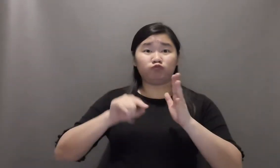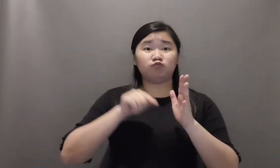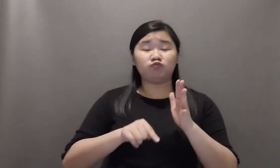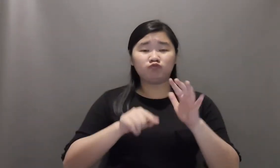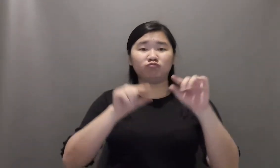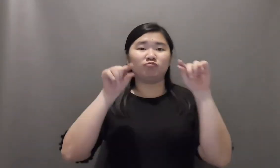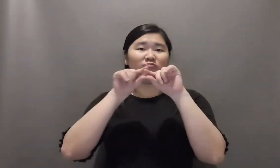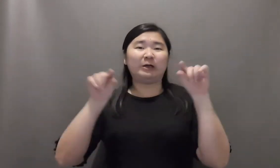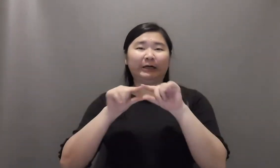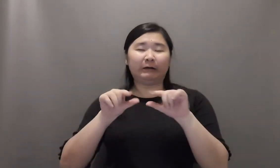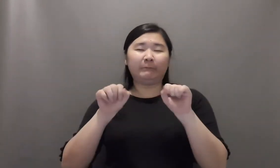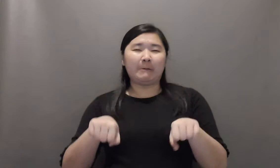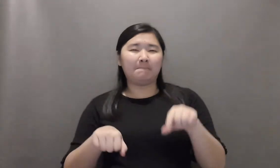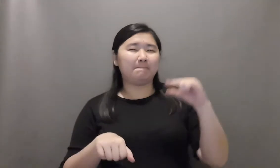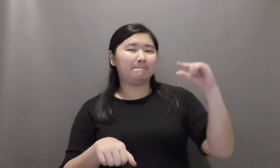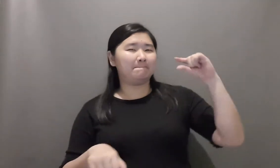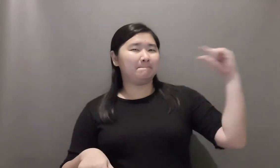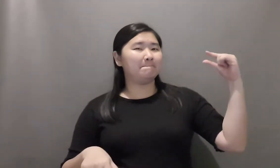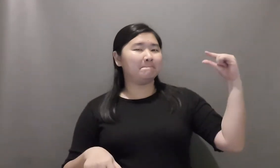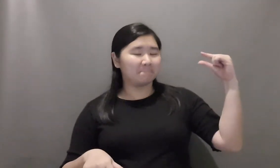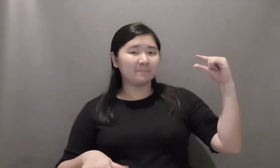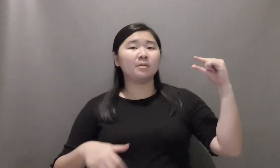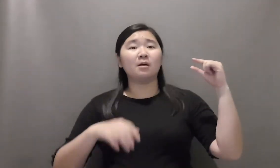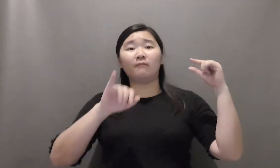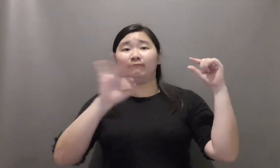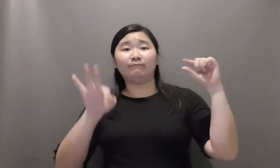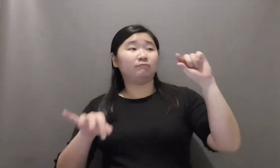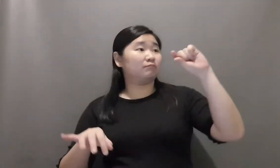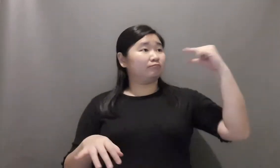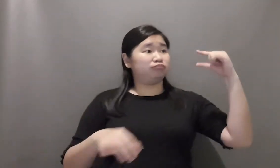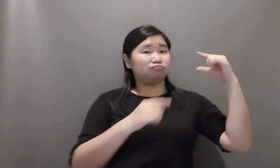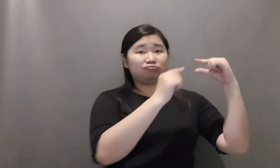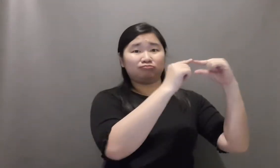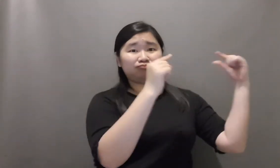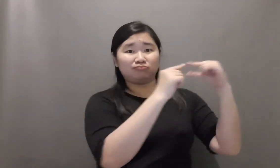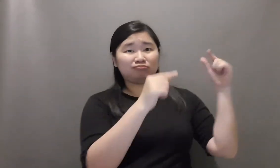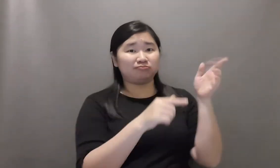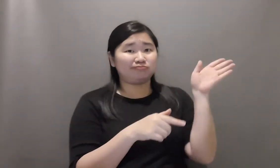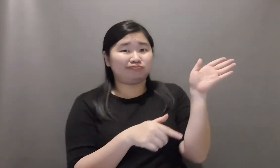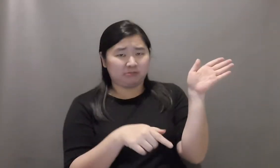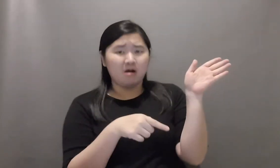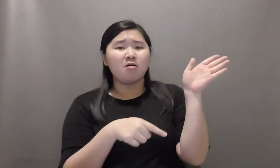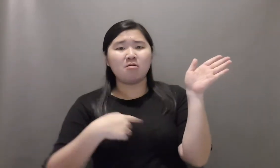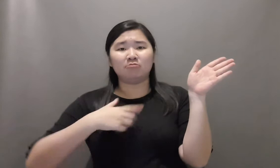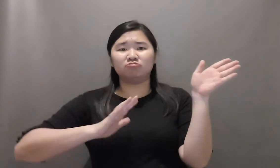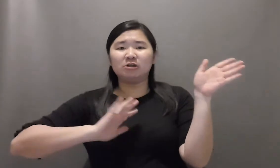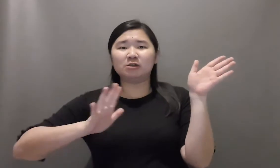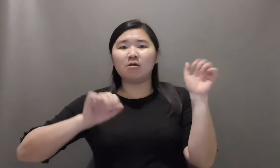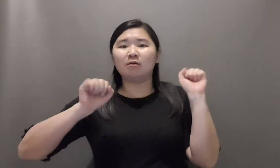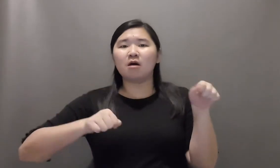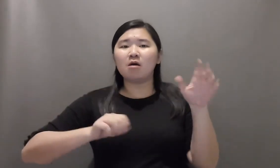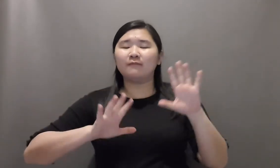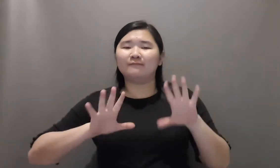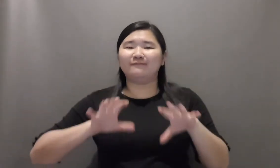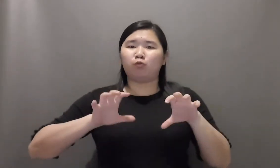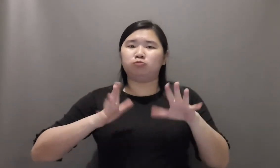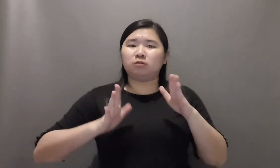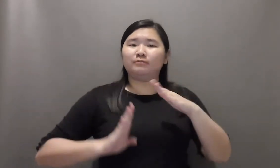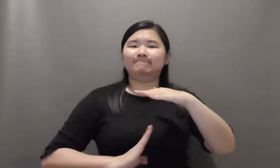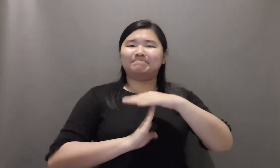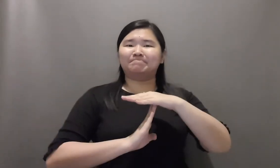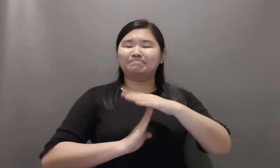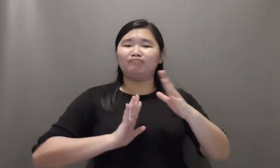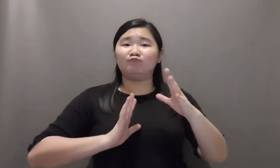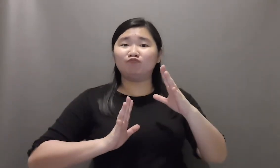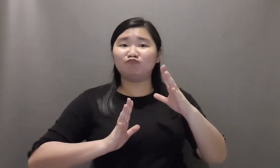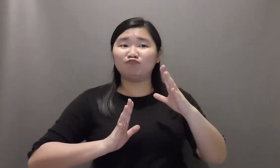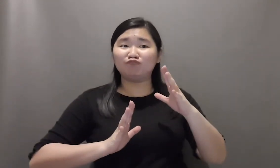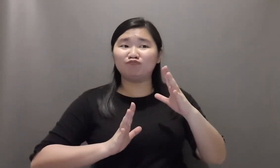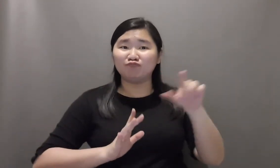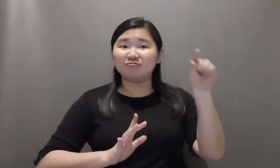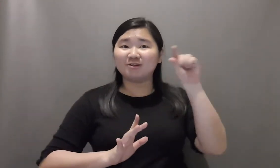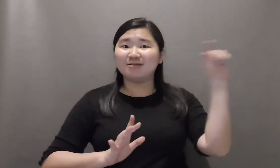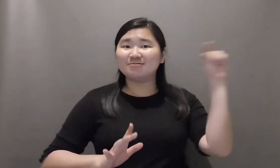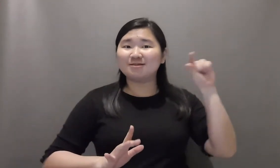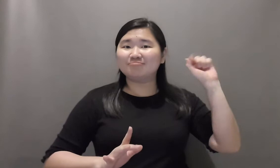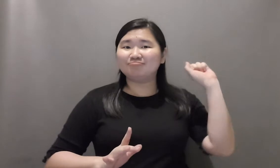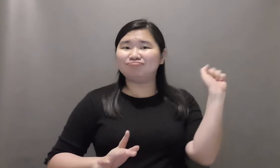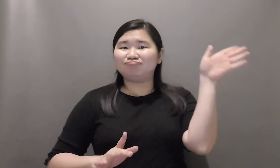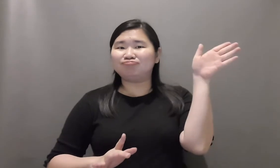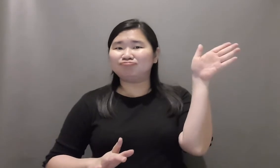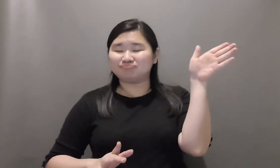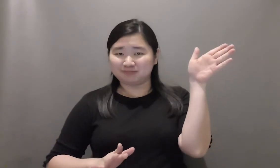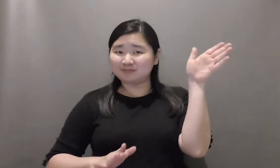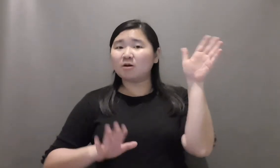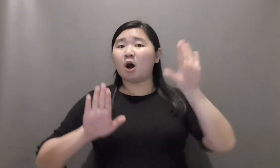When text appears on the video, signing should be either frozen